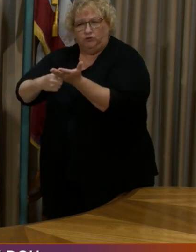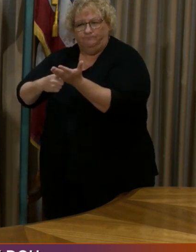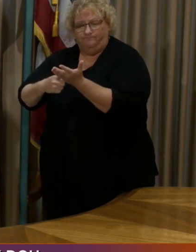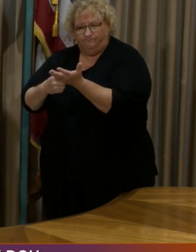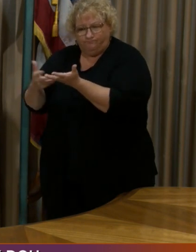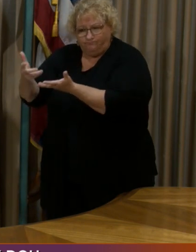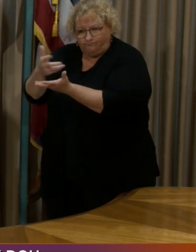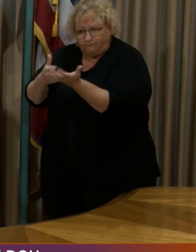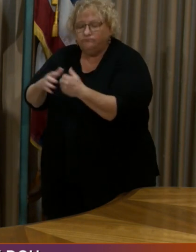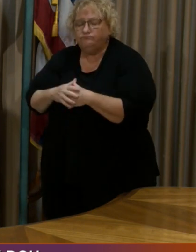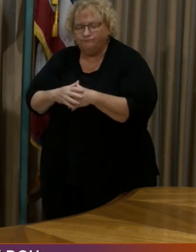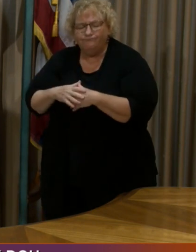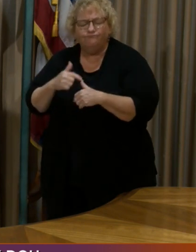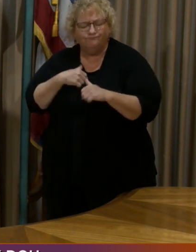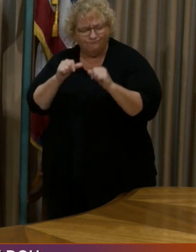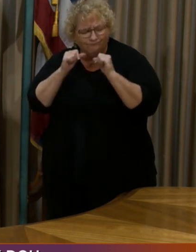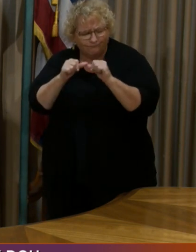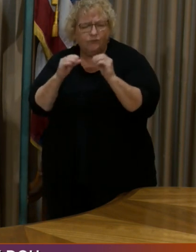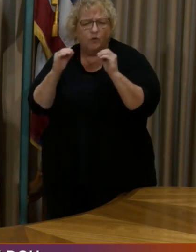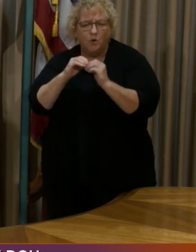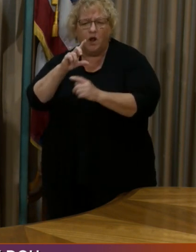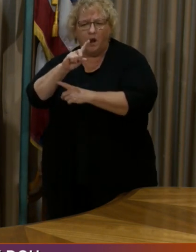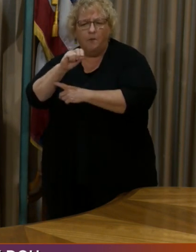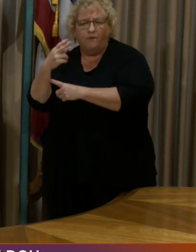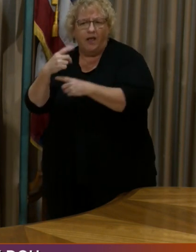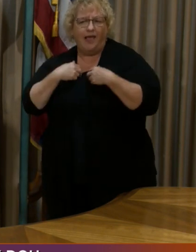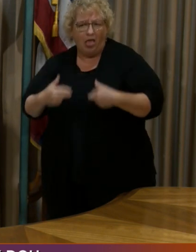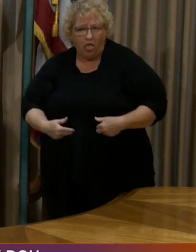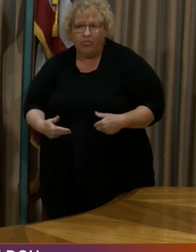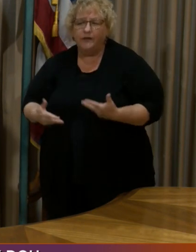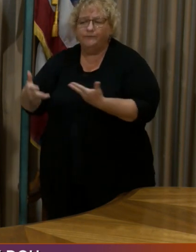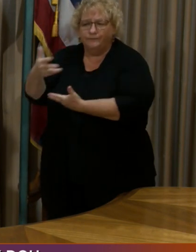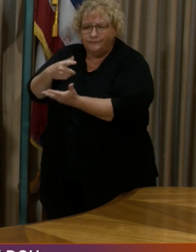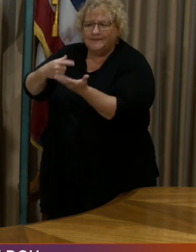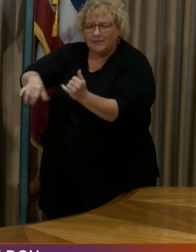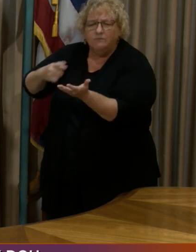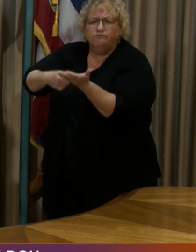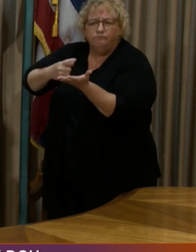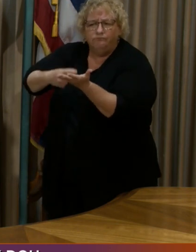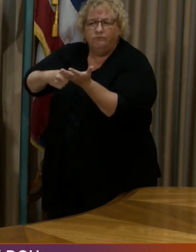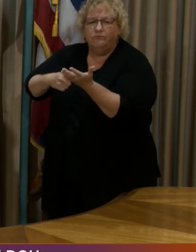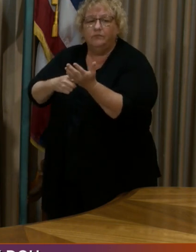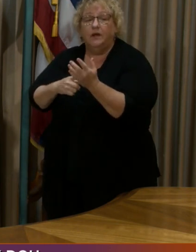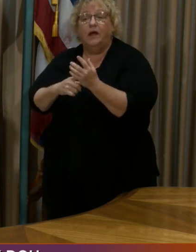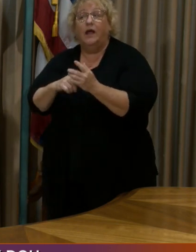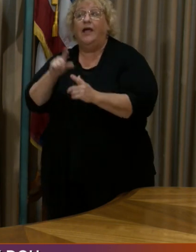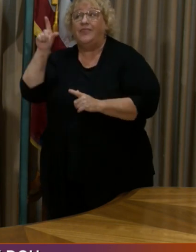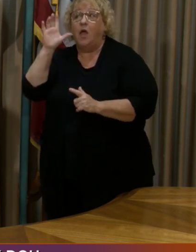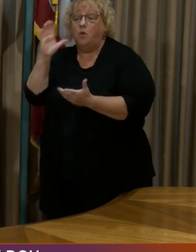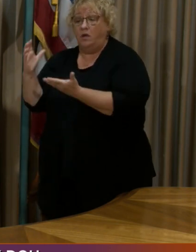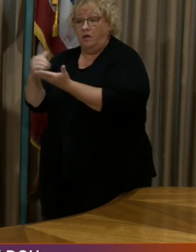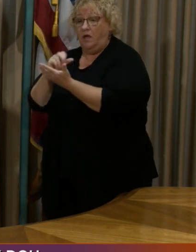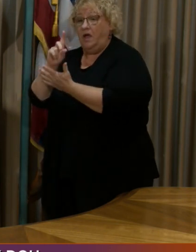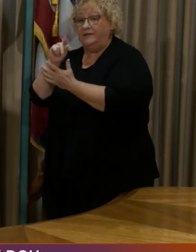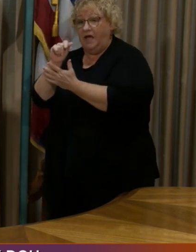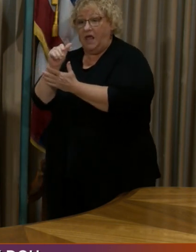I THINK IT'S A IS A QUESTION OF AROUND I CONTINUE TO HAVE CONVERSATIONS WITH UH HEALTH